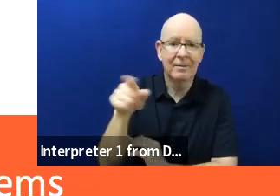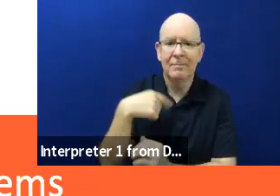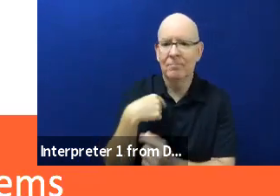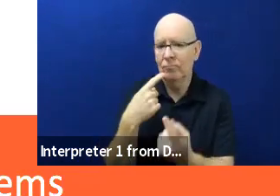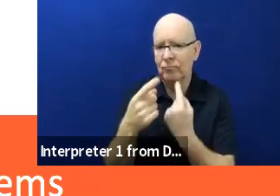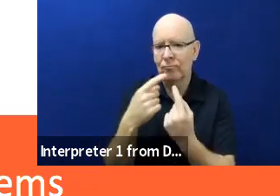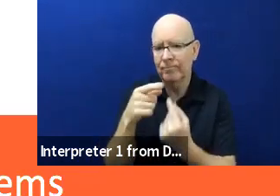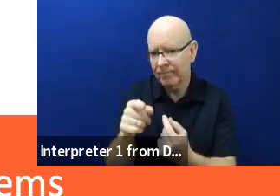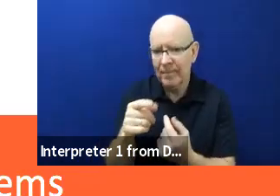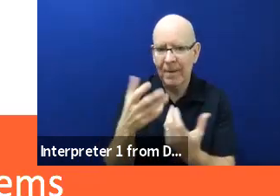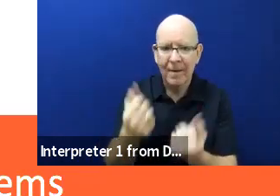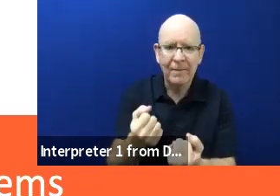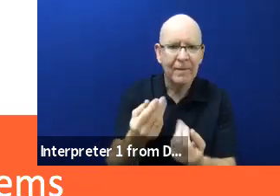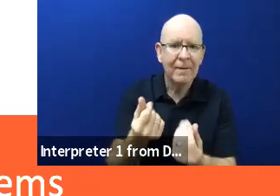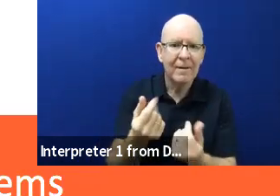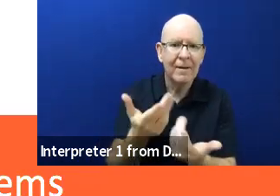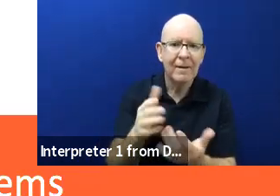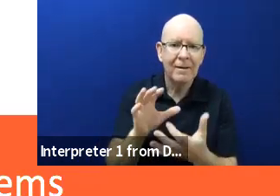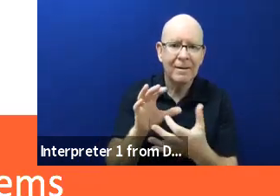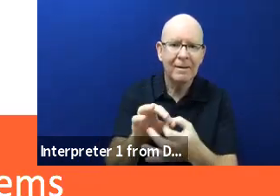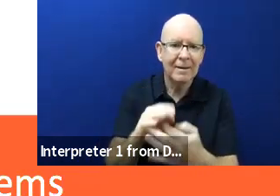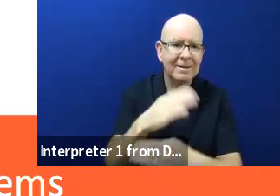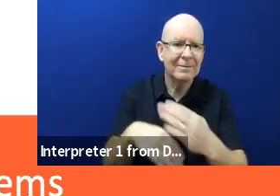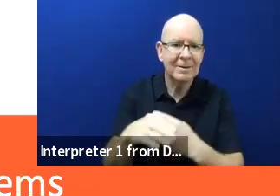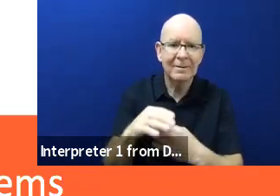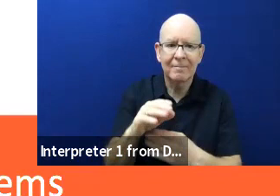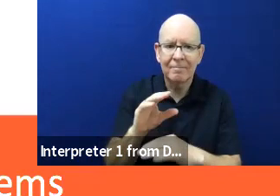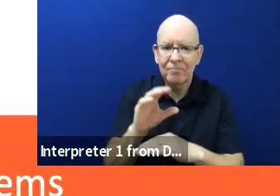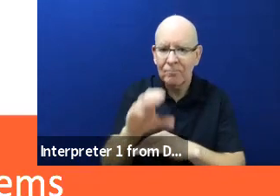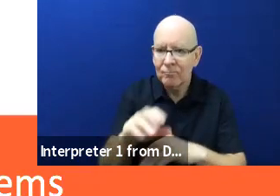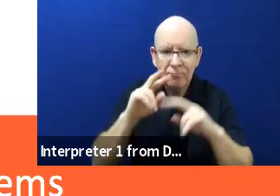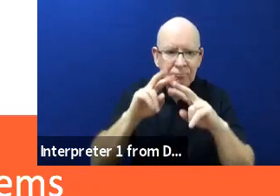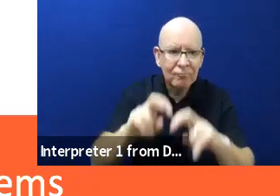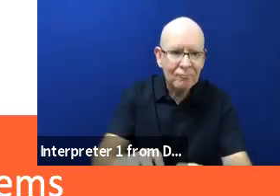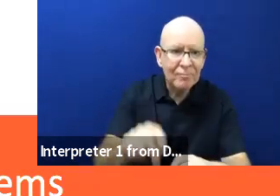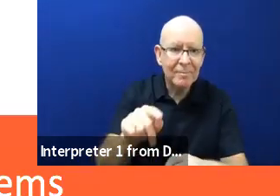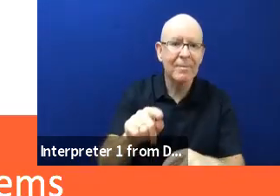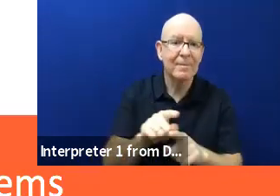We will then also have another question and answer session at the end of the webinar and we encourage